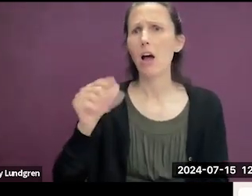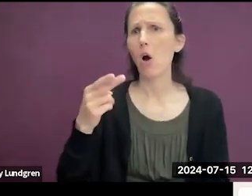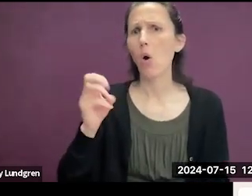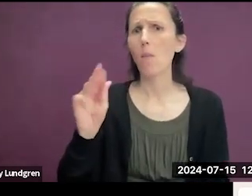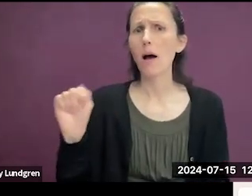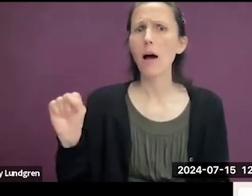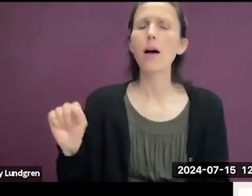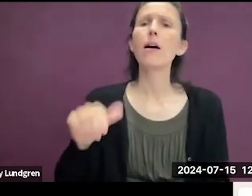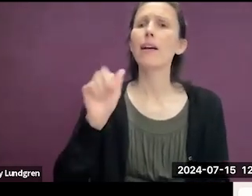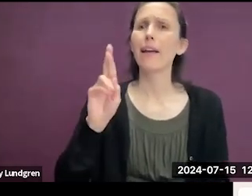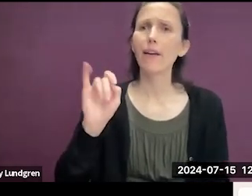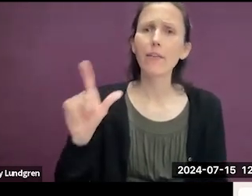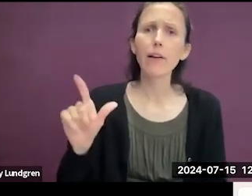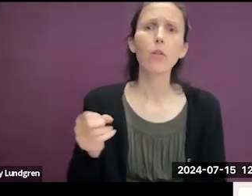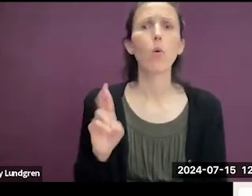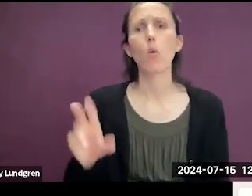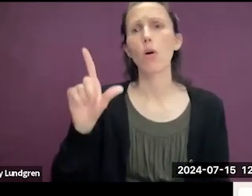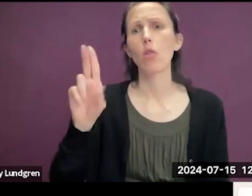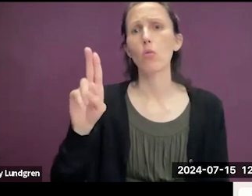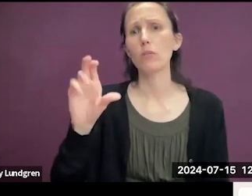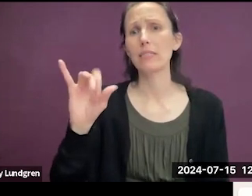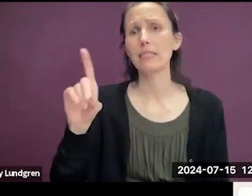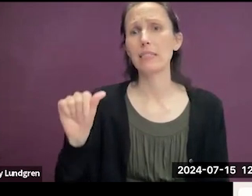of the most common accessible sans-serif fonts.